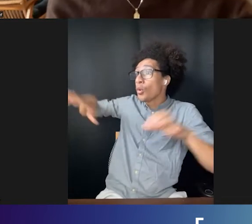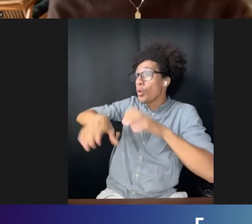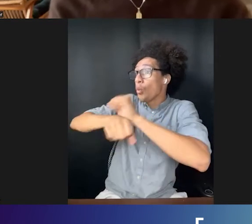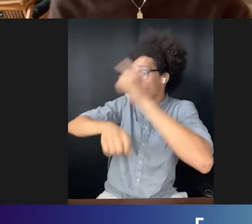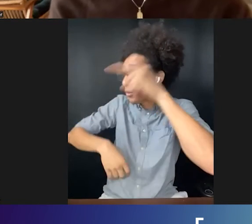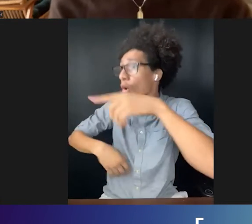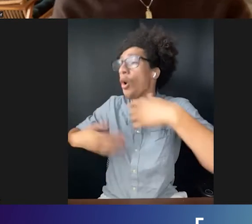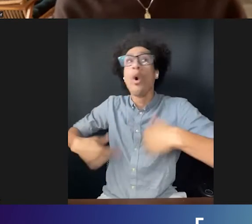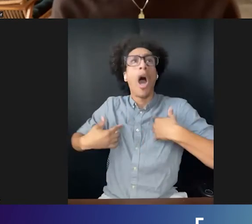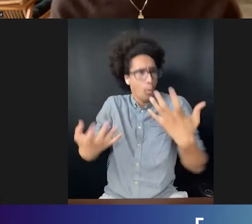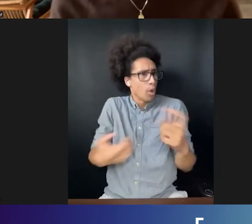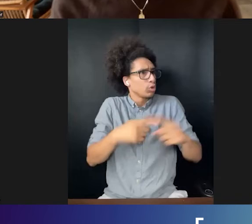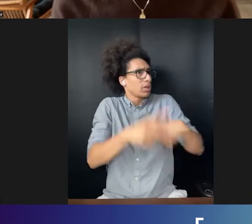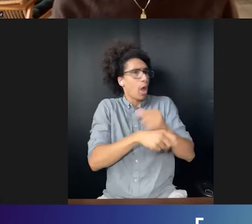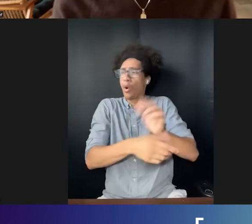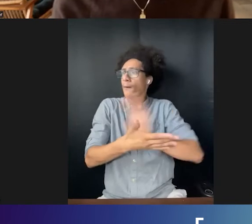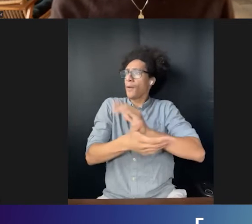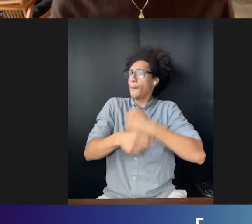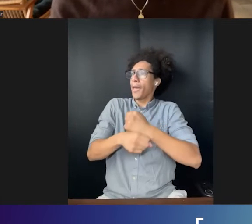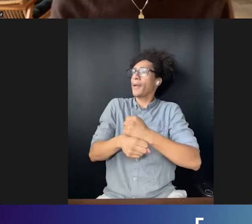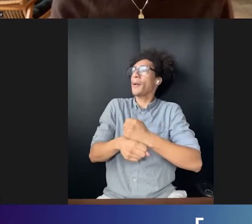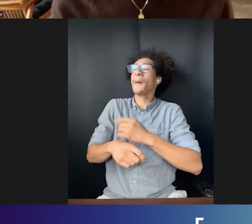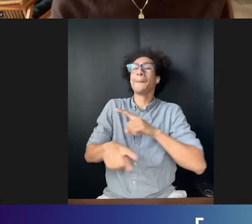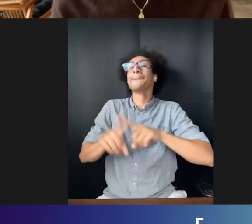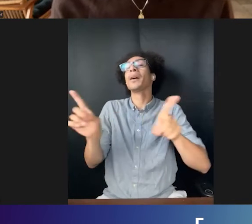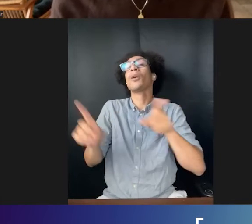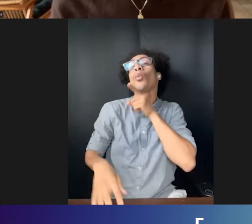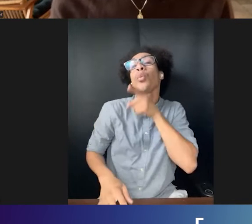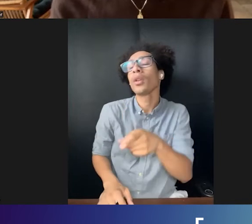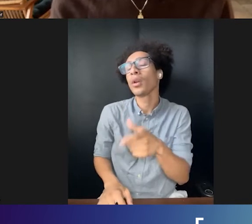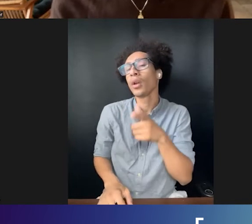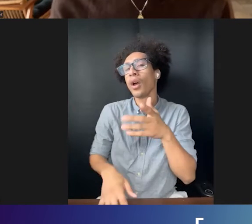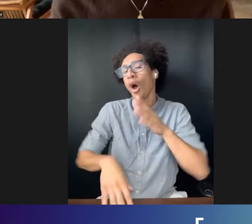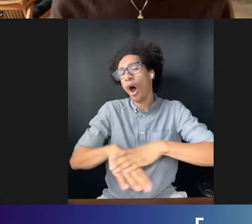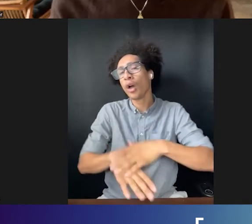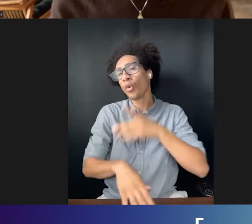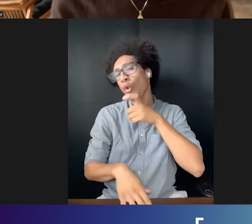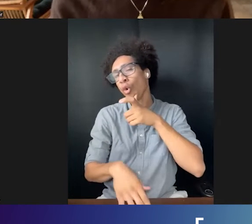But it's, it's like it's sort of on, on whose terms and in.